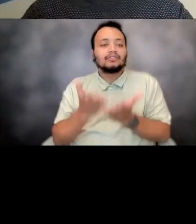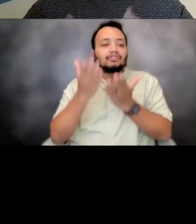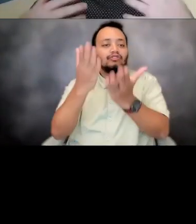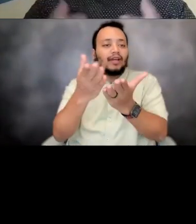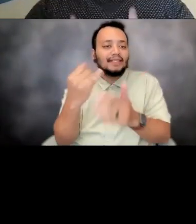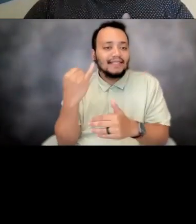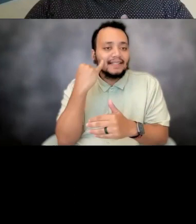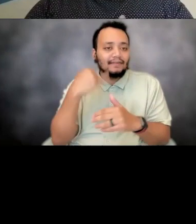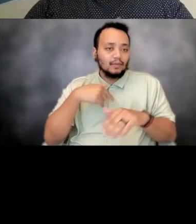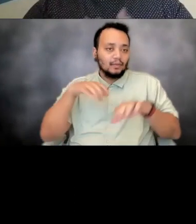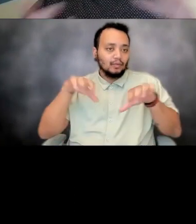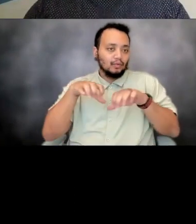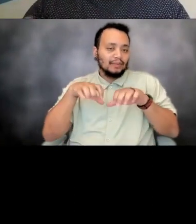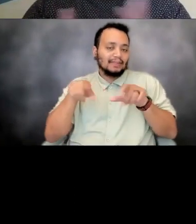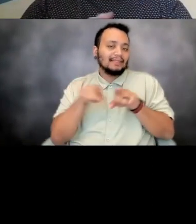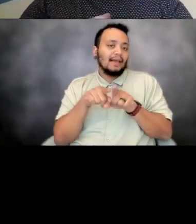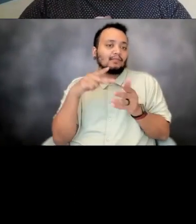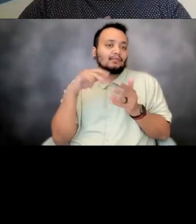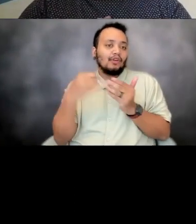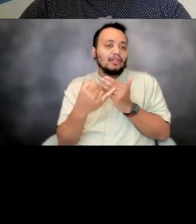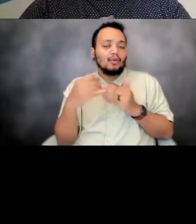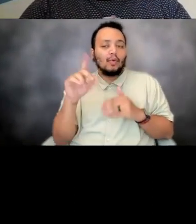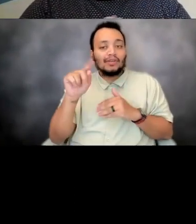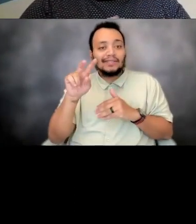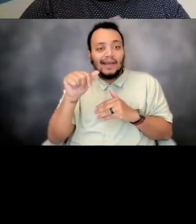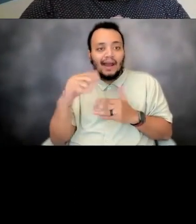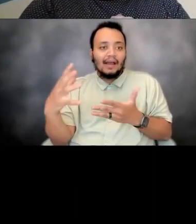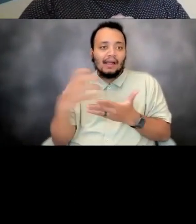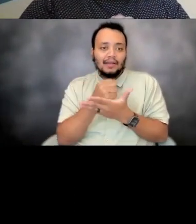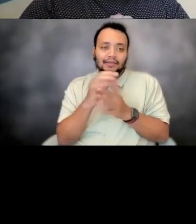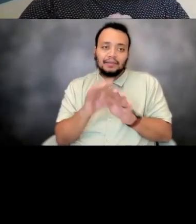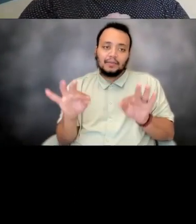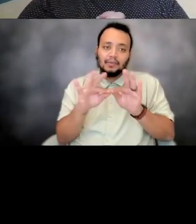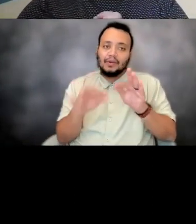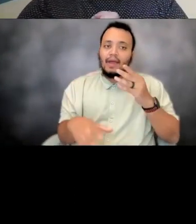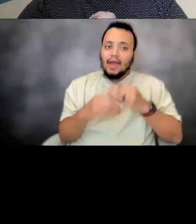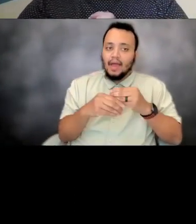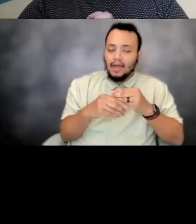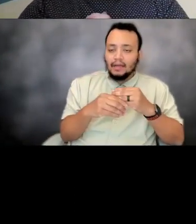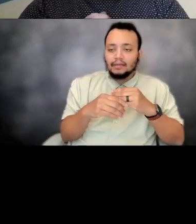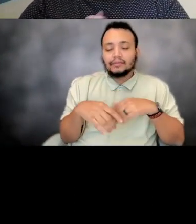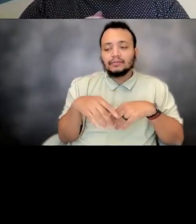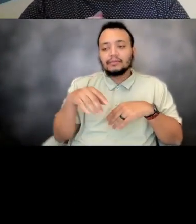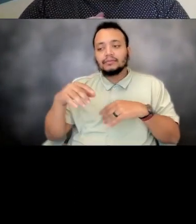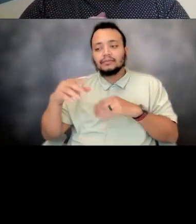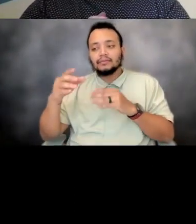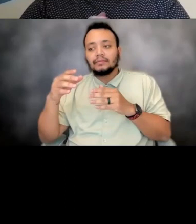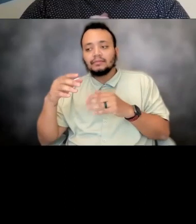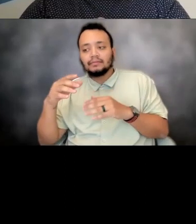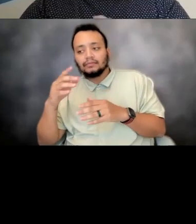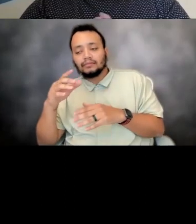so that we can do better in the future and everyone else can as well. Again, this is kind of as we expected,